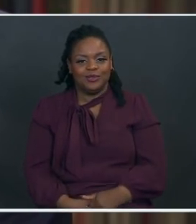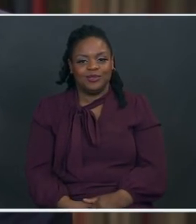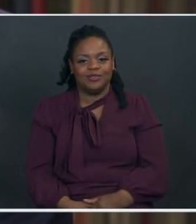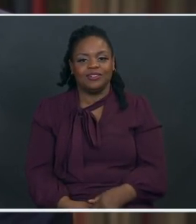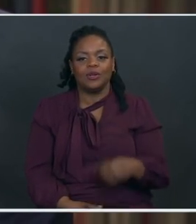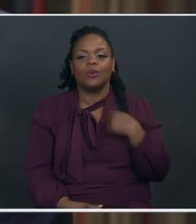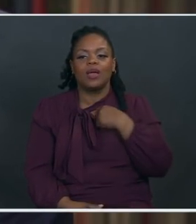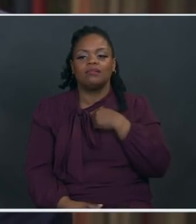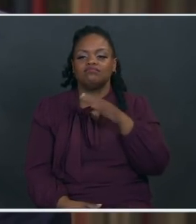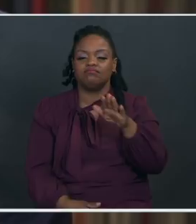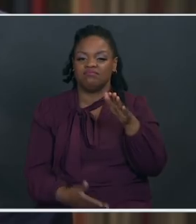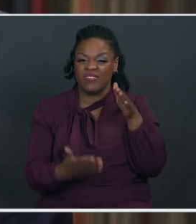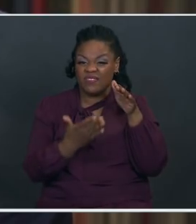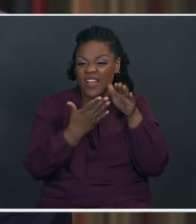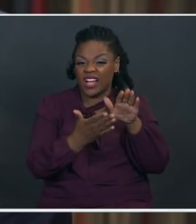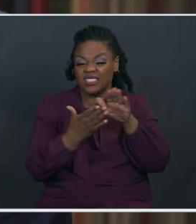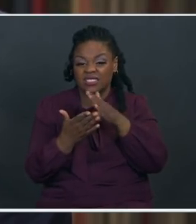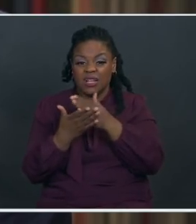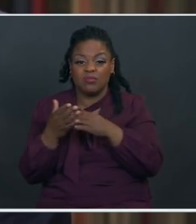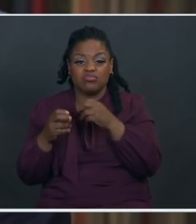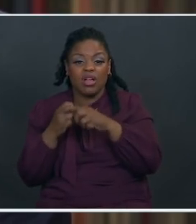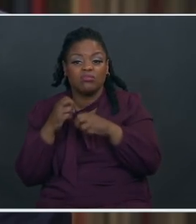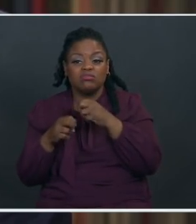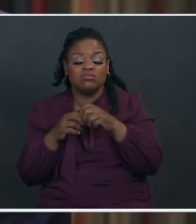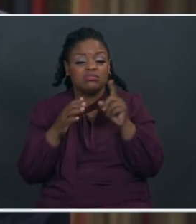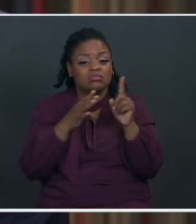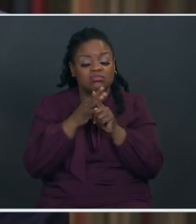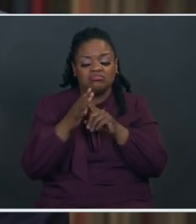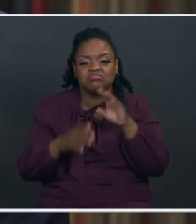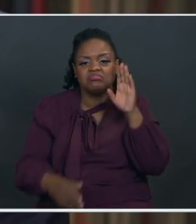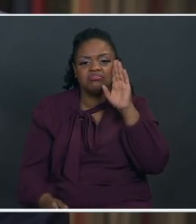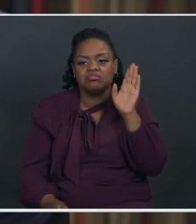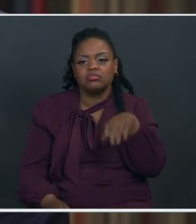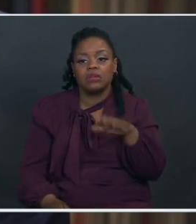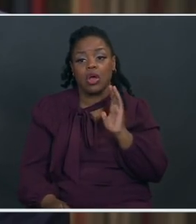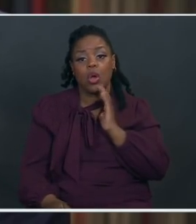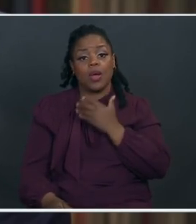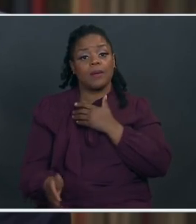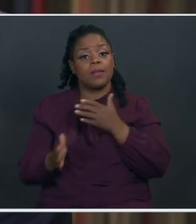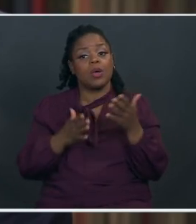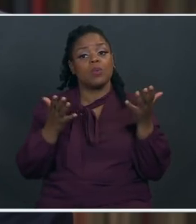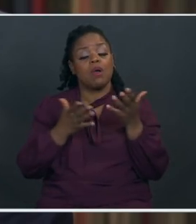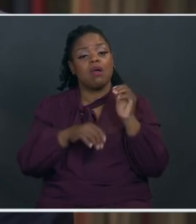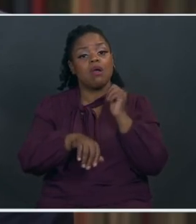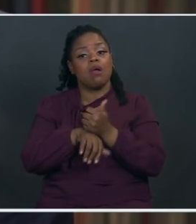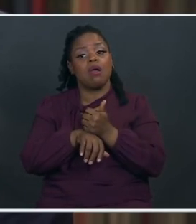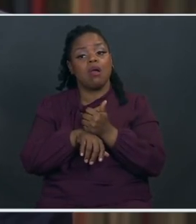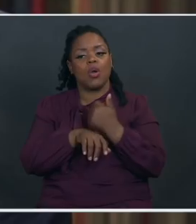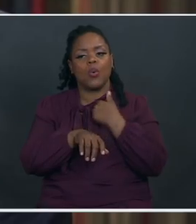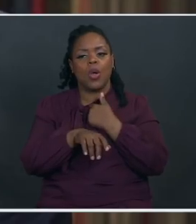But our plan and the actions we're taking in the days and weeks ahead is to deliver on these commitments to the public.